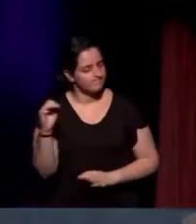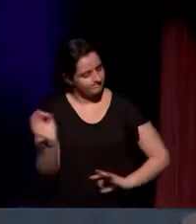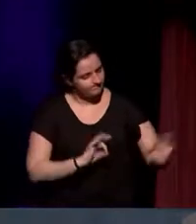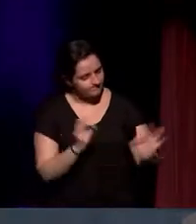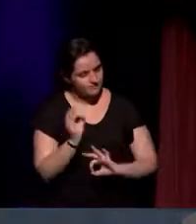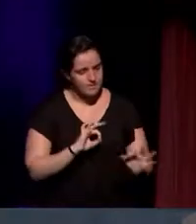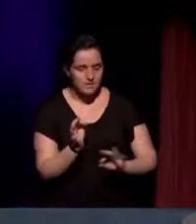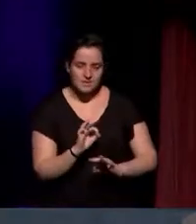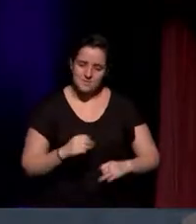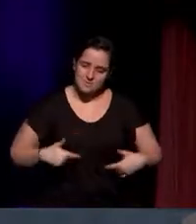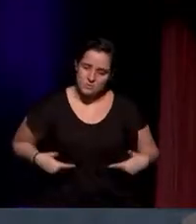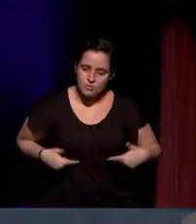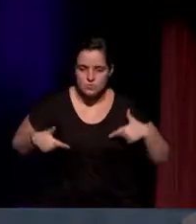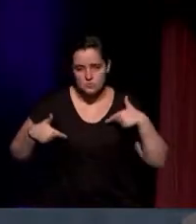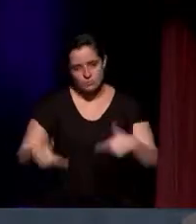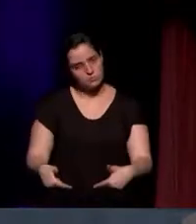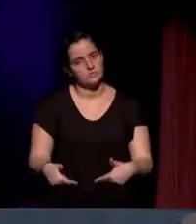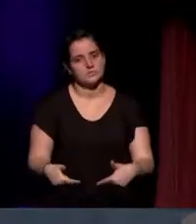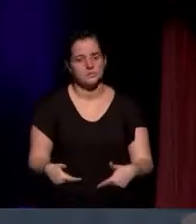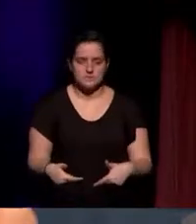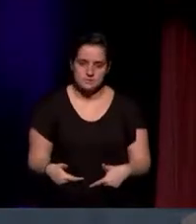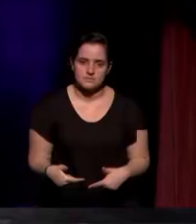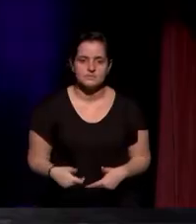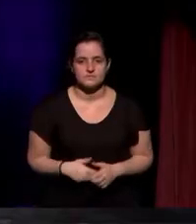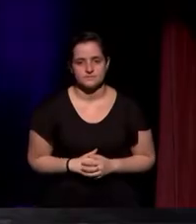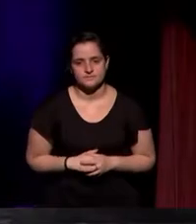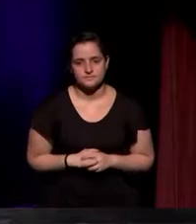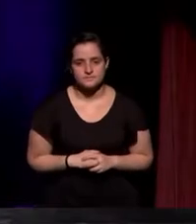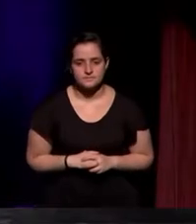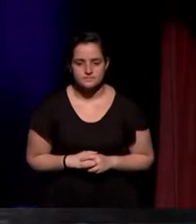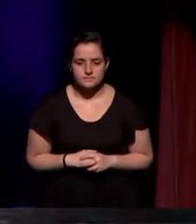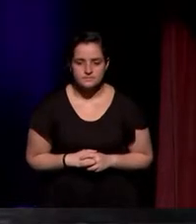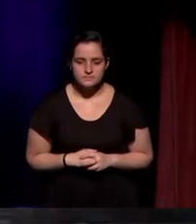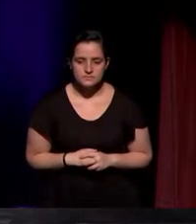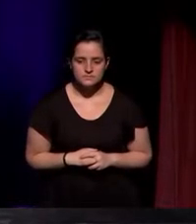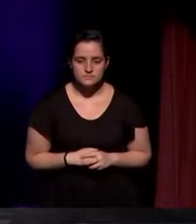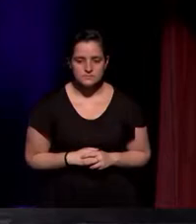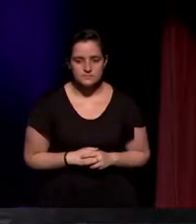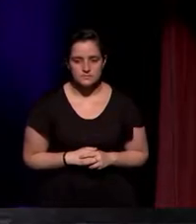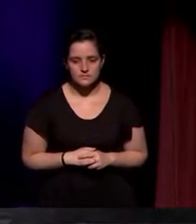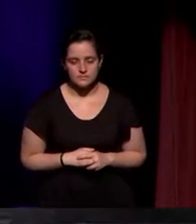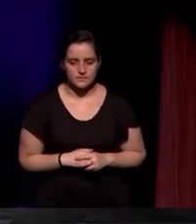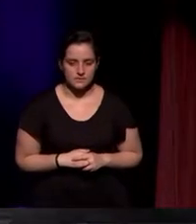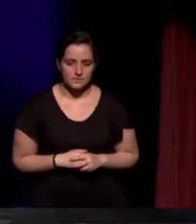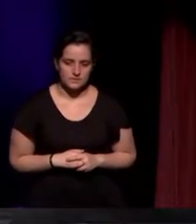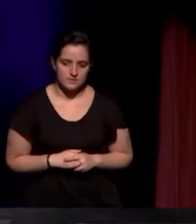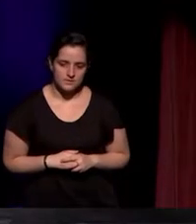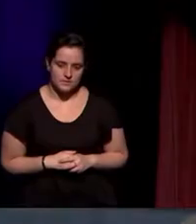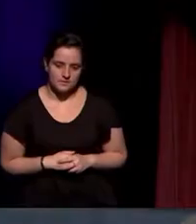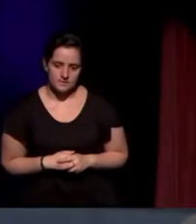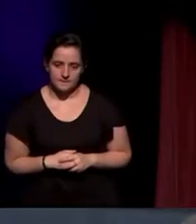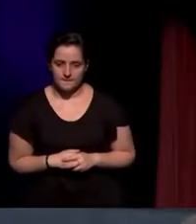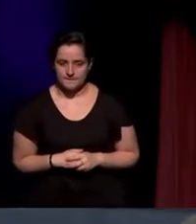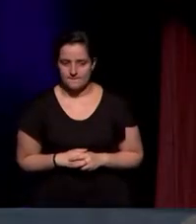from Mozambique prepares the armed struggle. Interestingly, while Frelimo